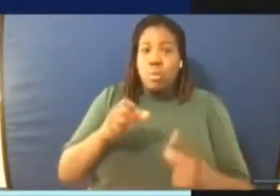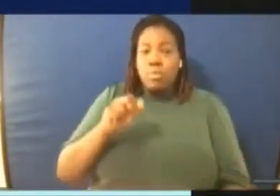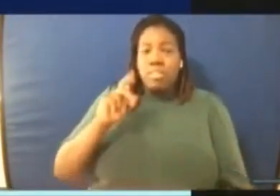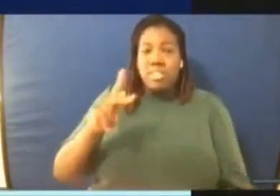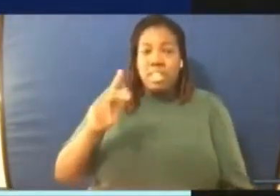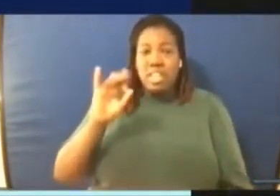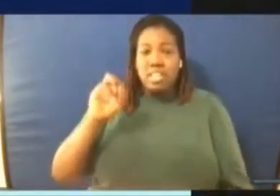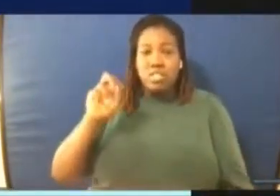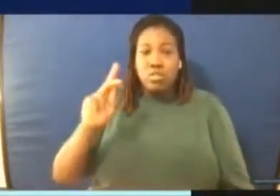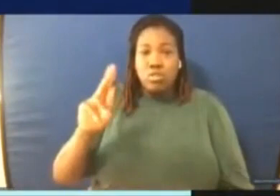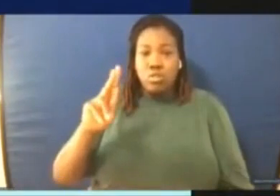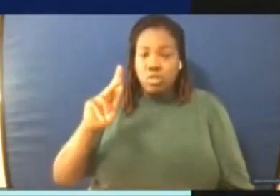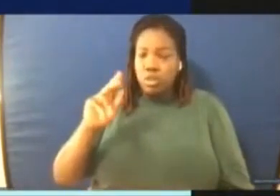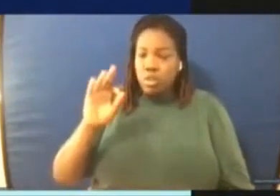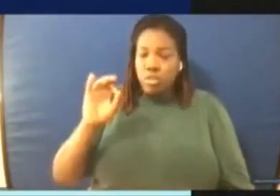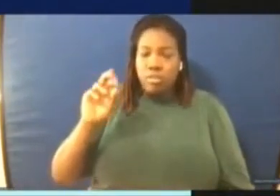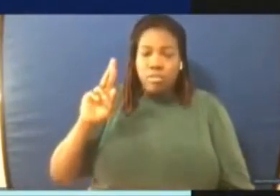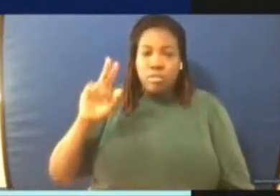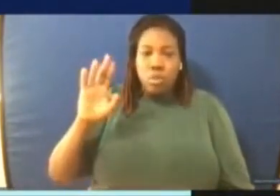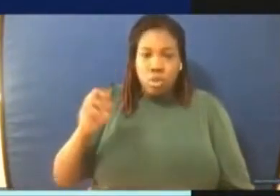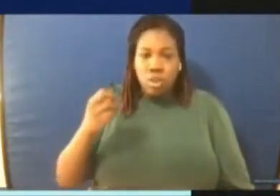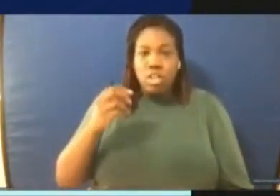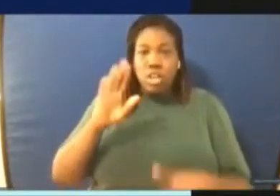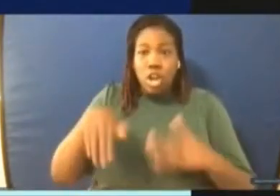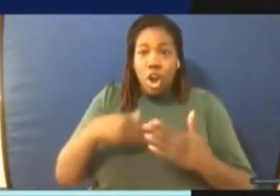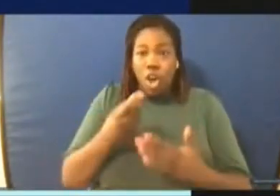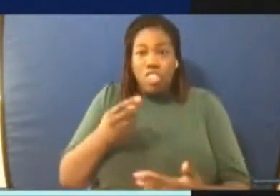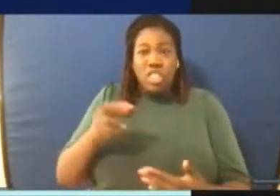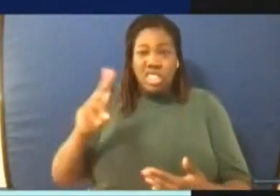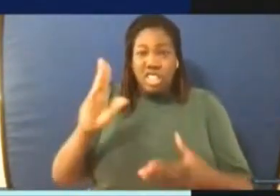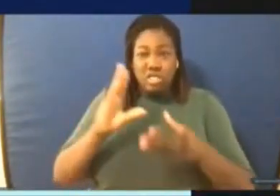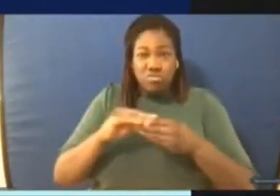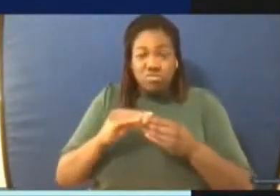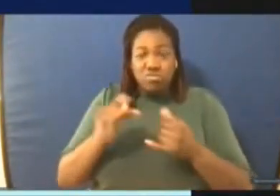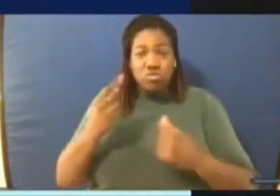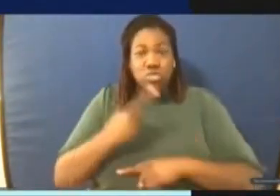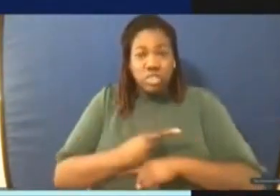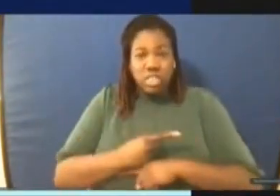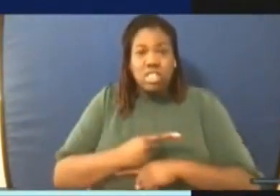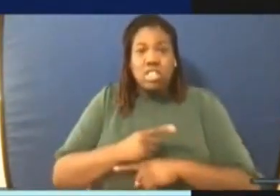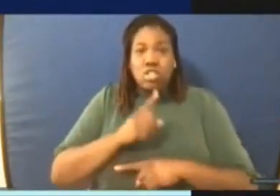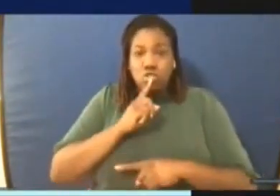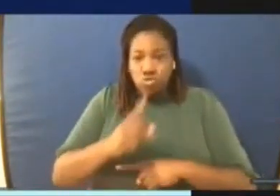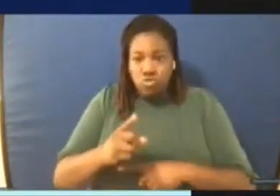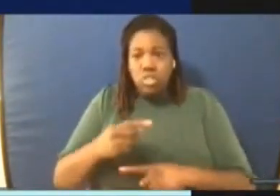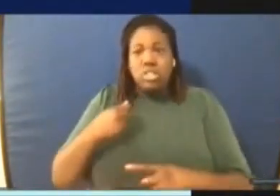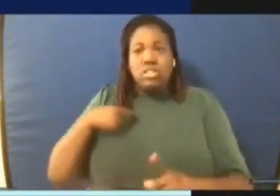Thank you to Doctors Evans, Dr. Akbar and Dr. Karnik, really stimulating important discussion that we just had.